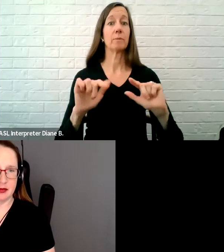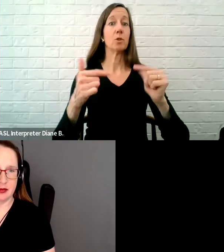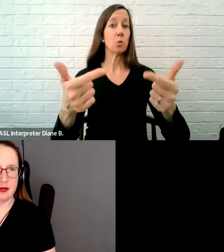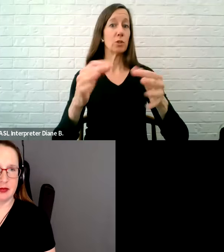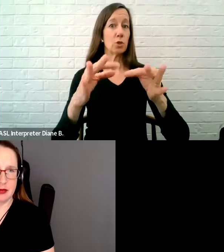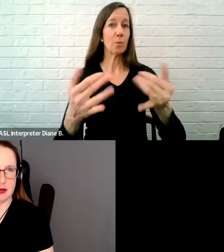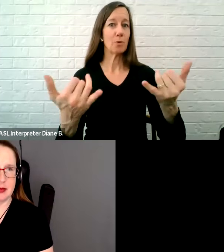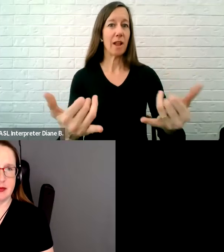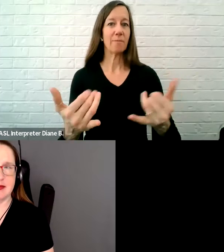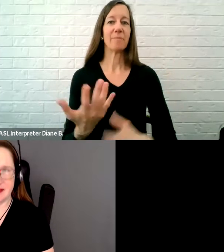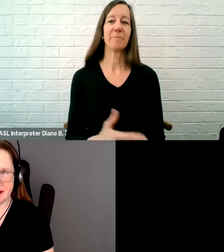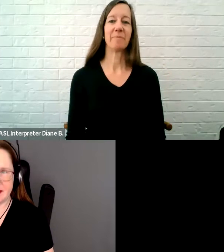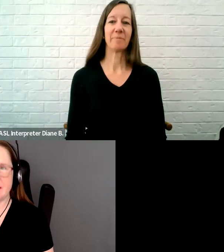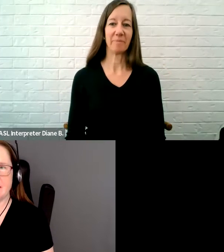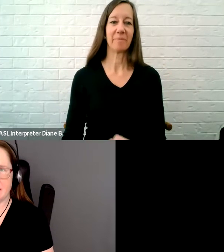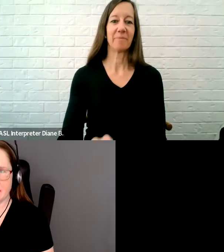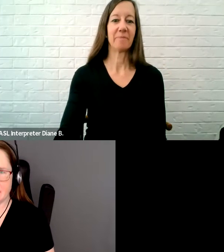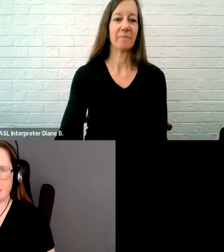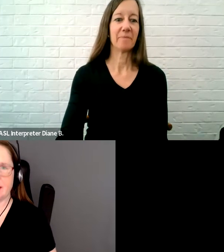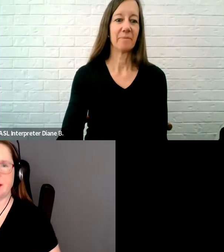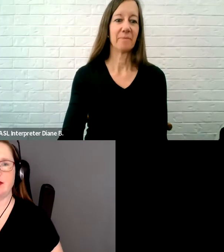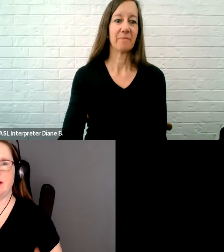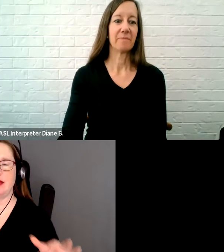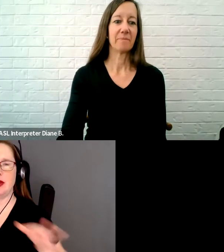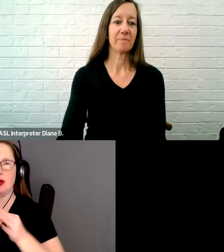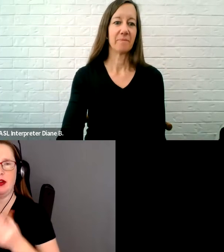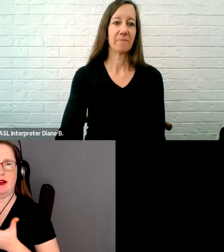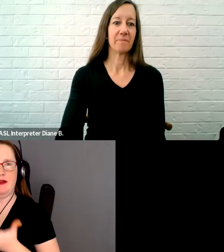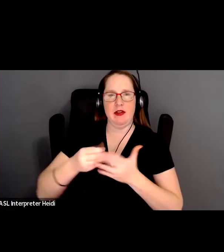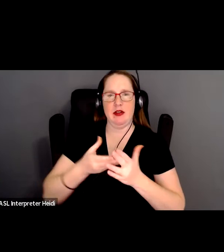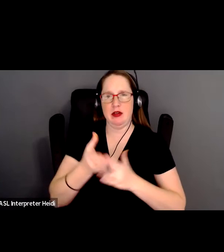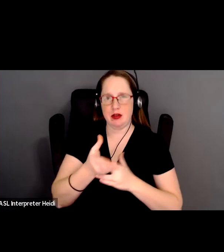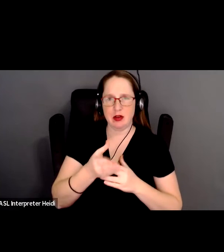Our products are jointly funded by Acl through the projects of national significance as well